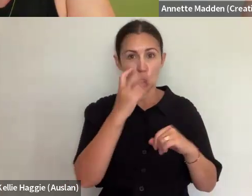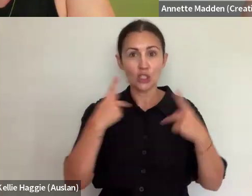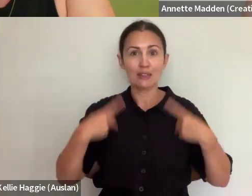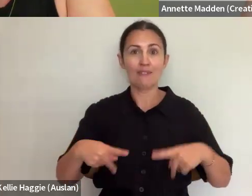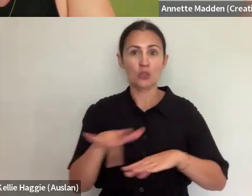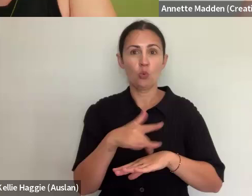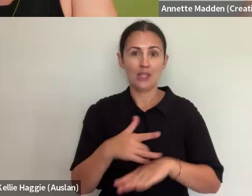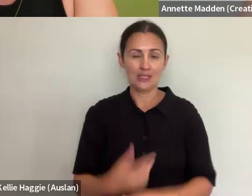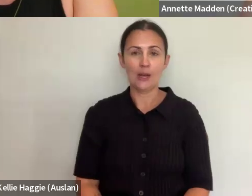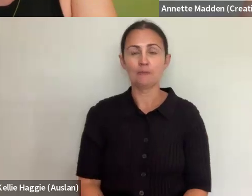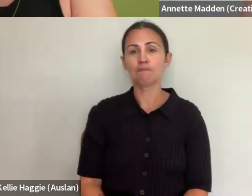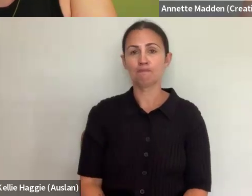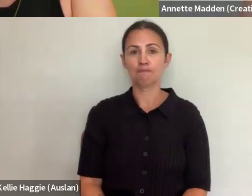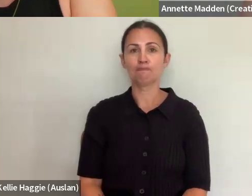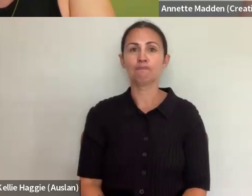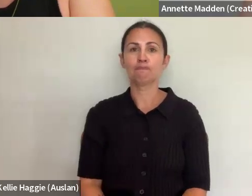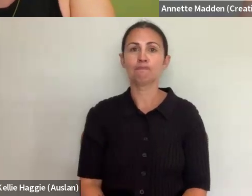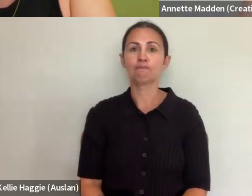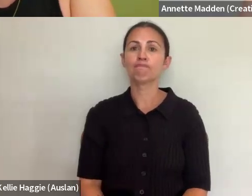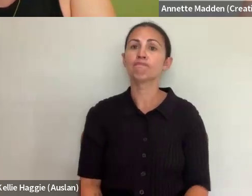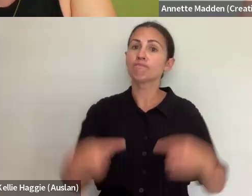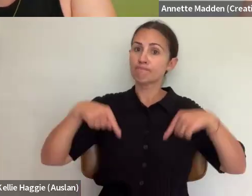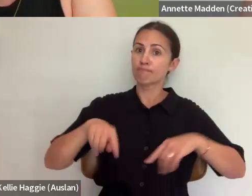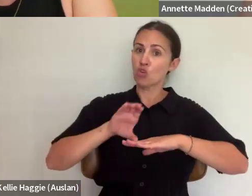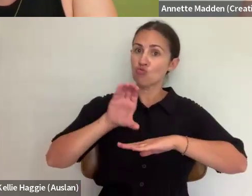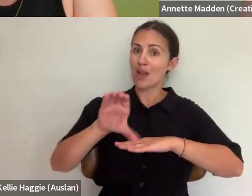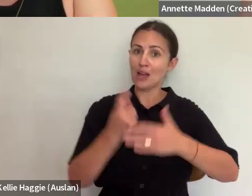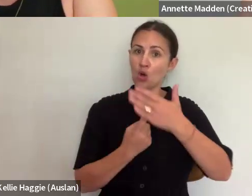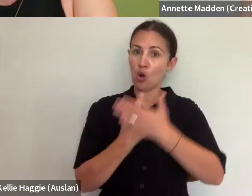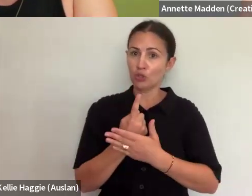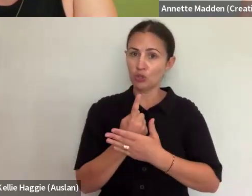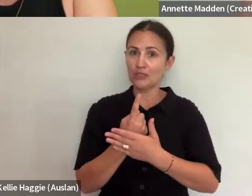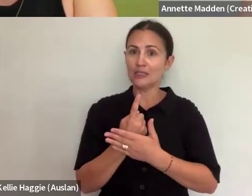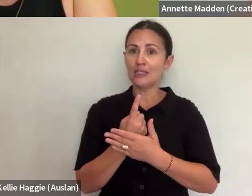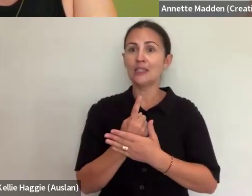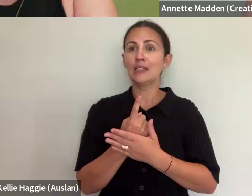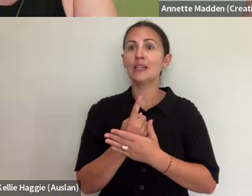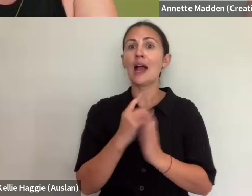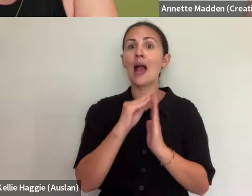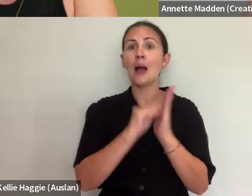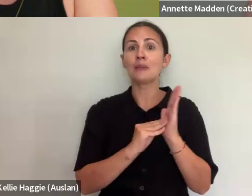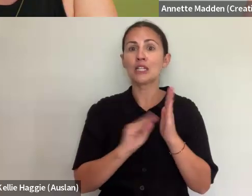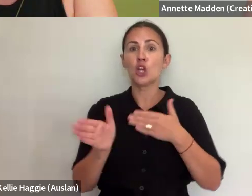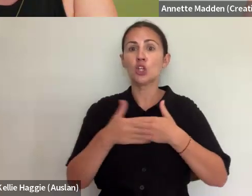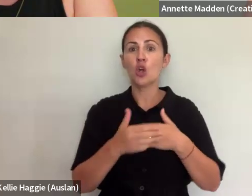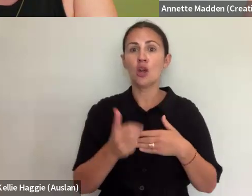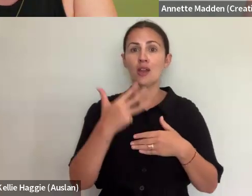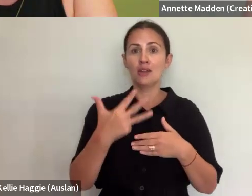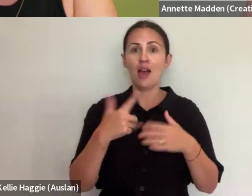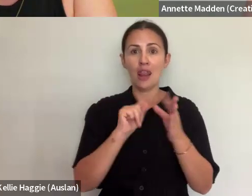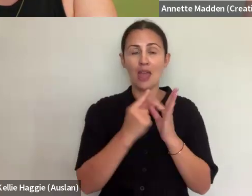must be an organisation based in Victoria and working in that specific circus and Physical Theatre space. This opportunity